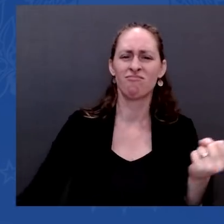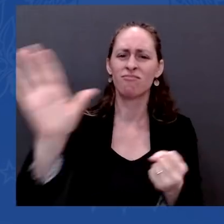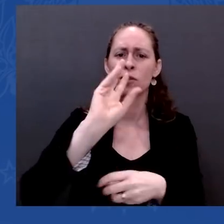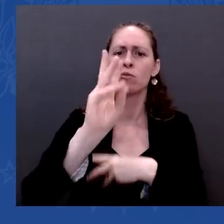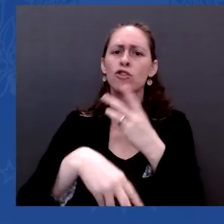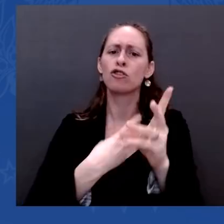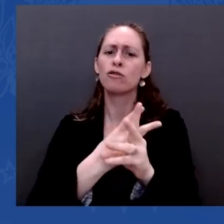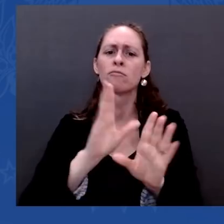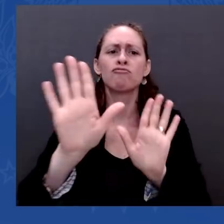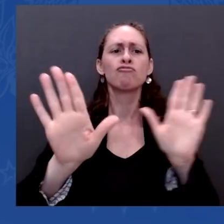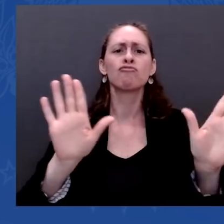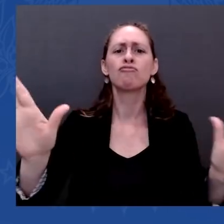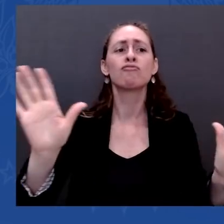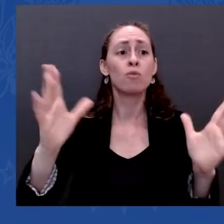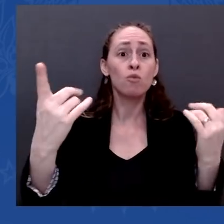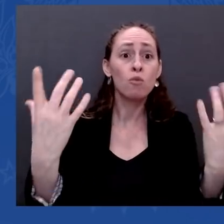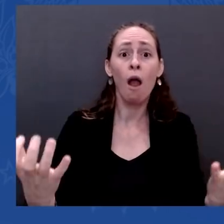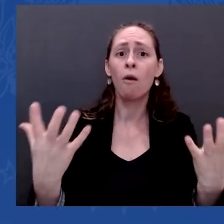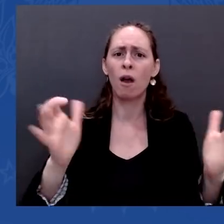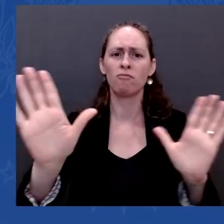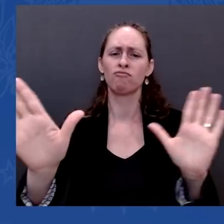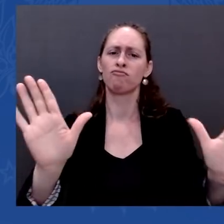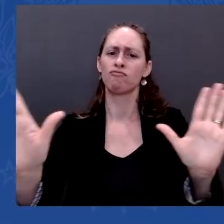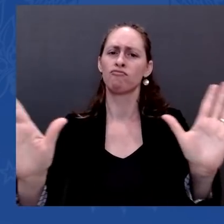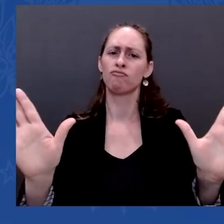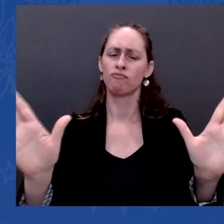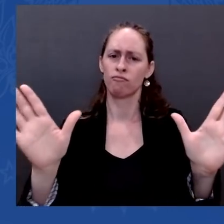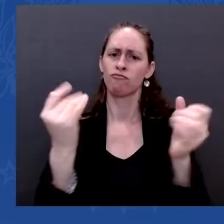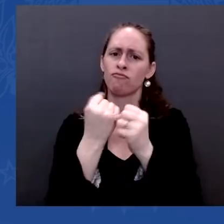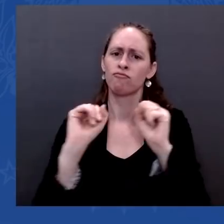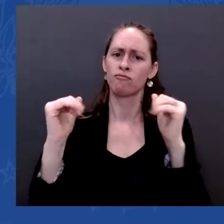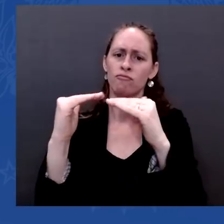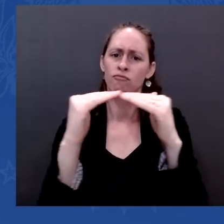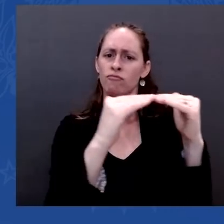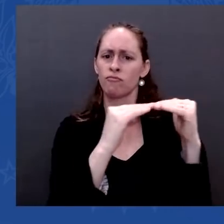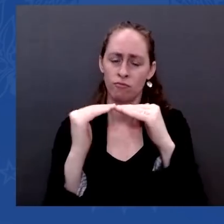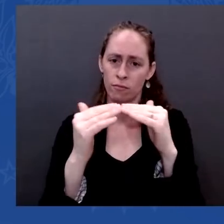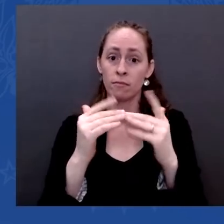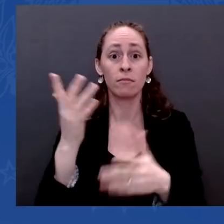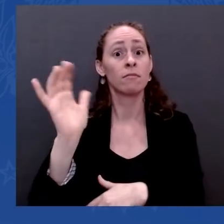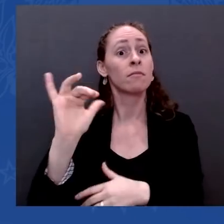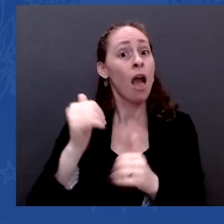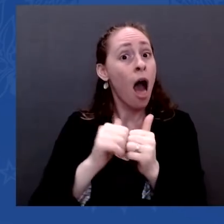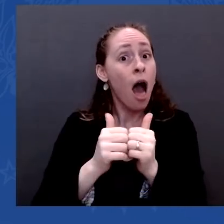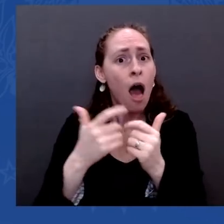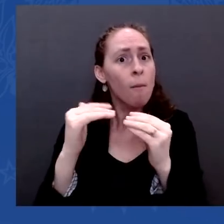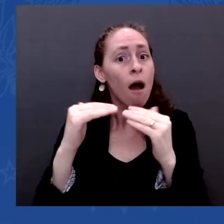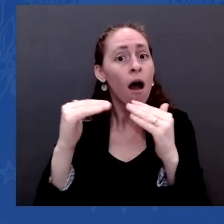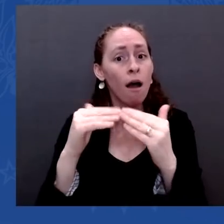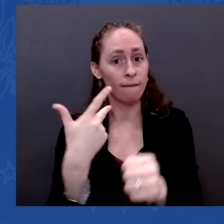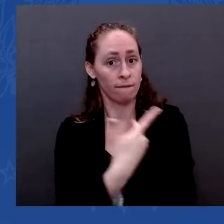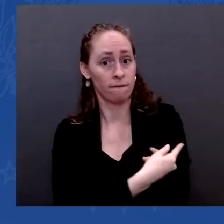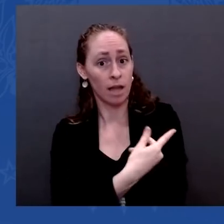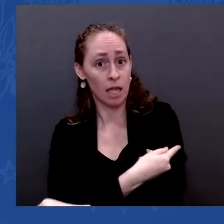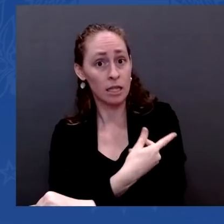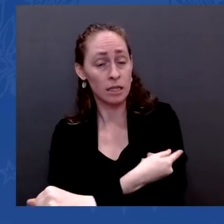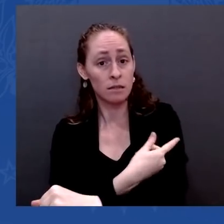can be vaccinated not only in our rich countries, but also in countries where people would love